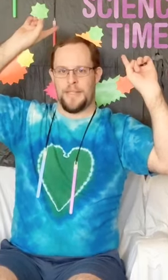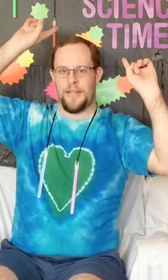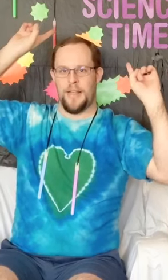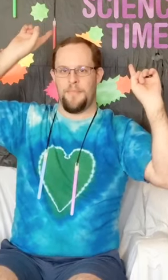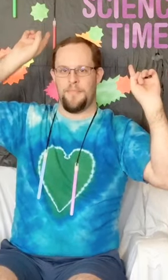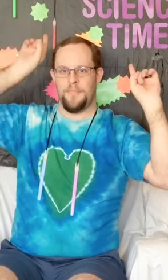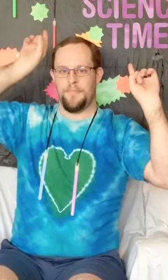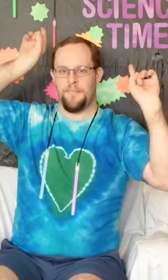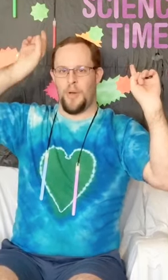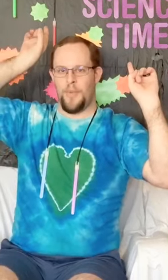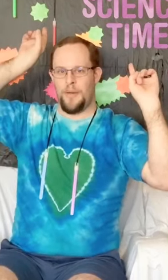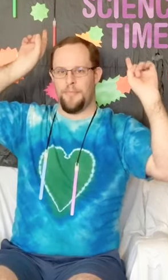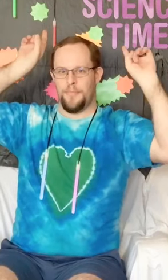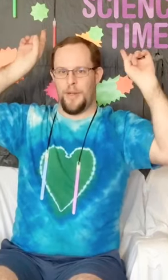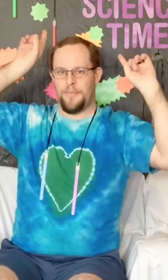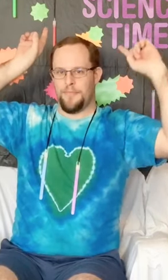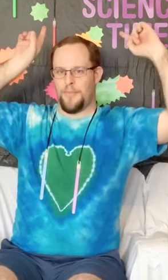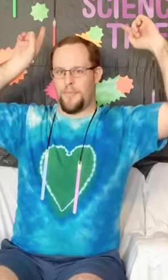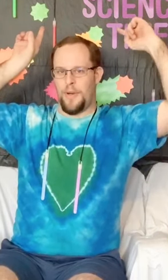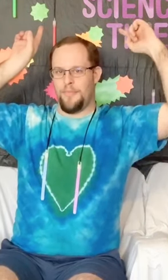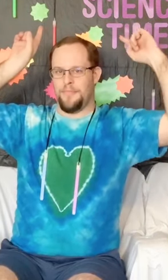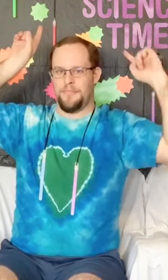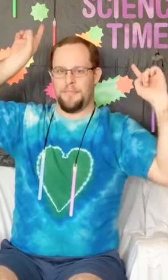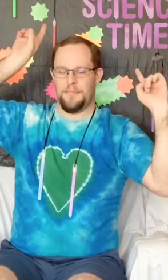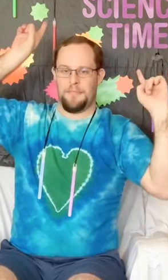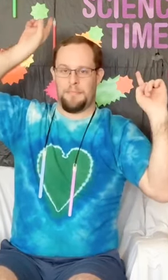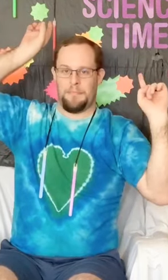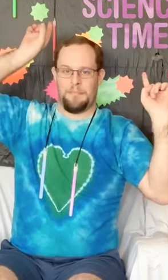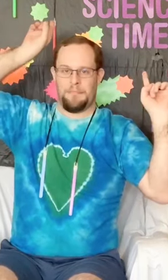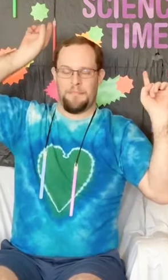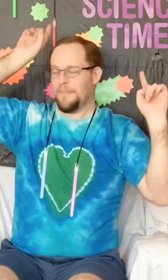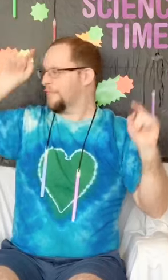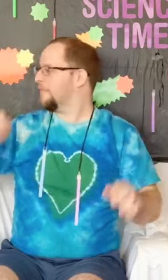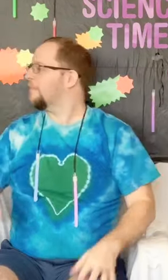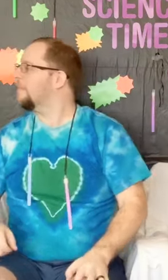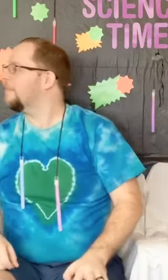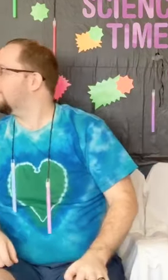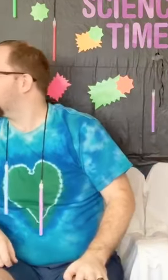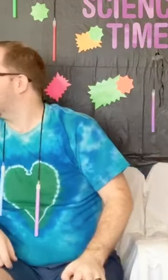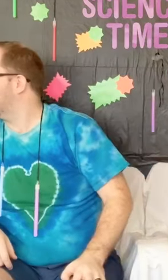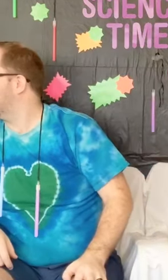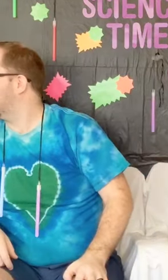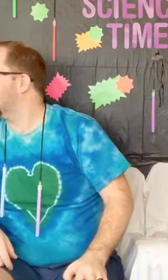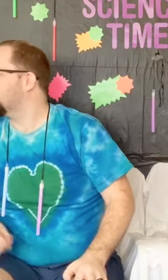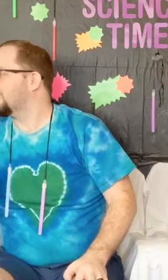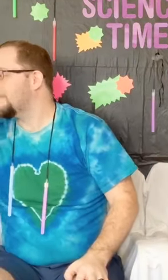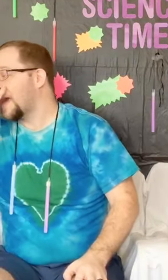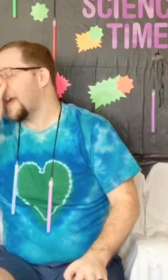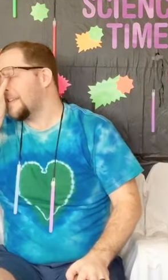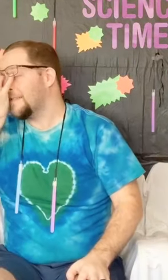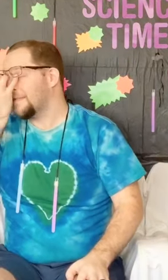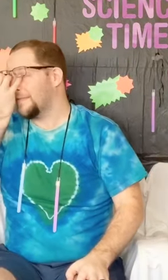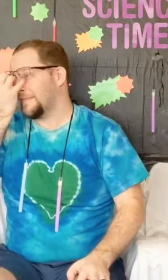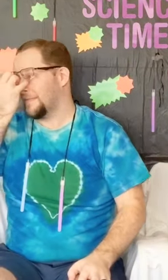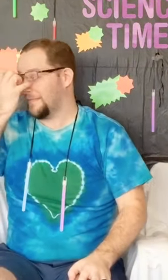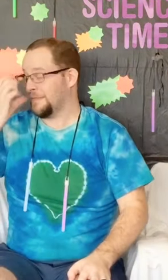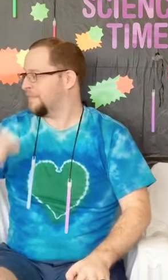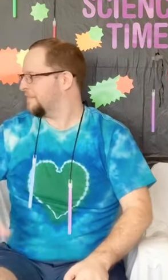It is absolutely stunning.